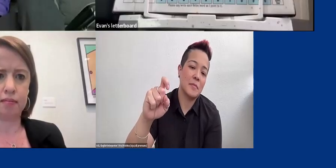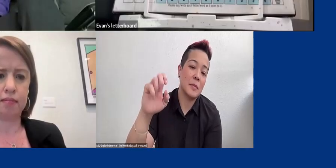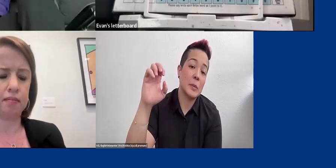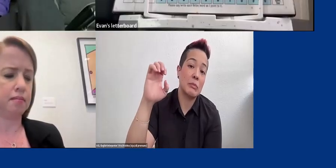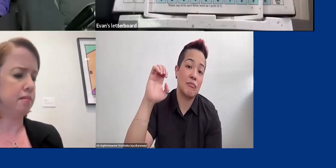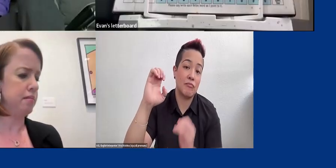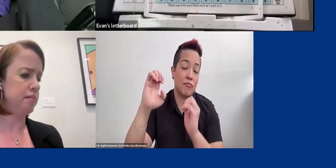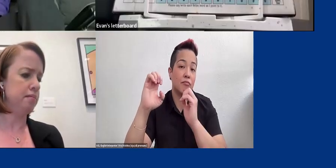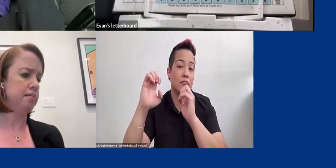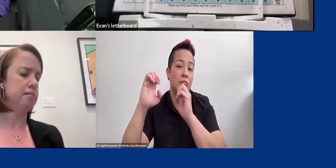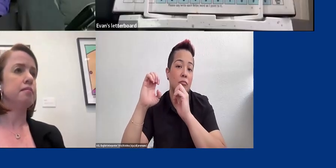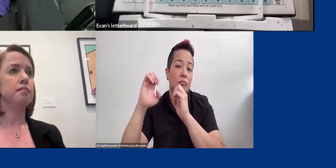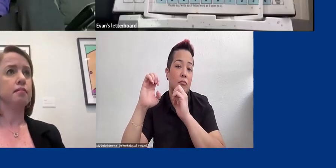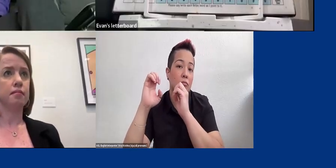education,